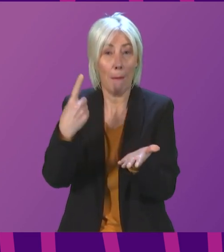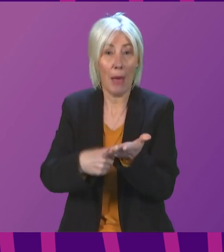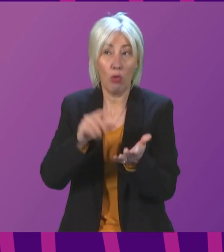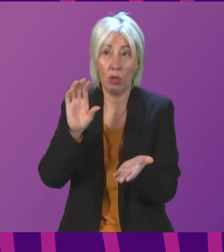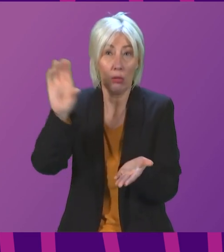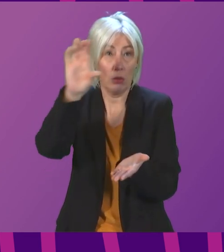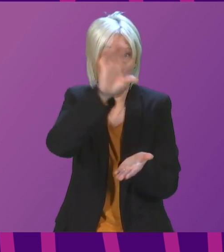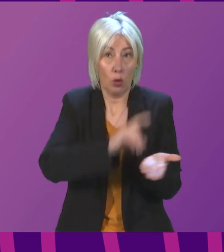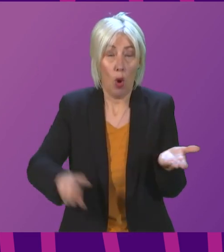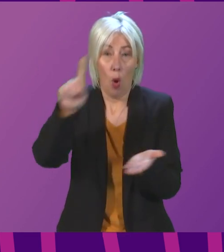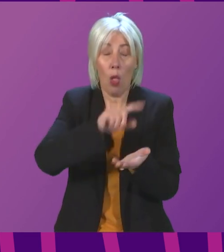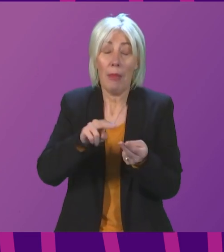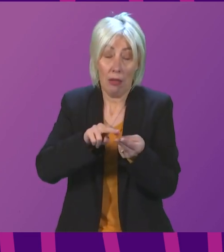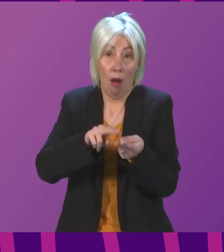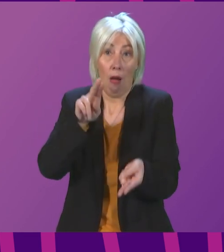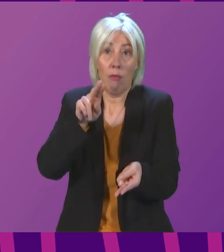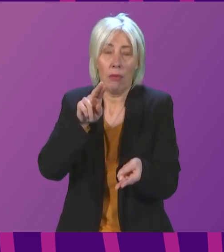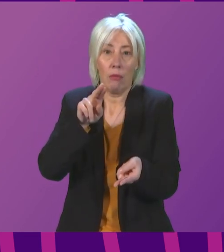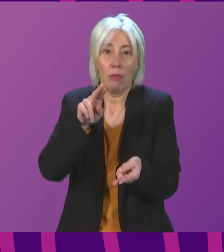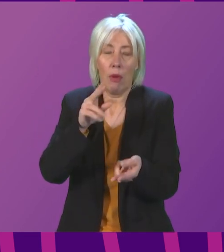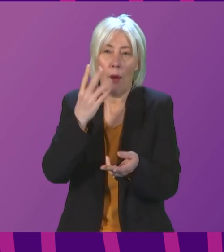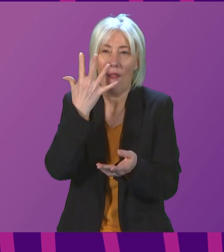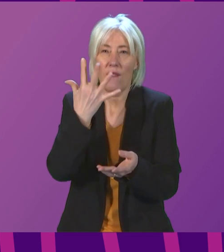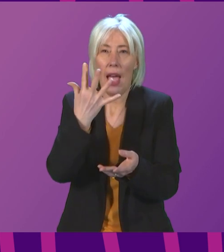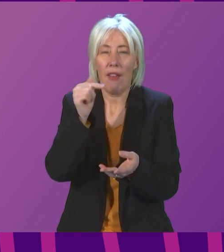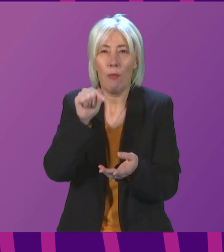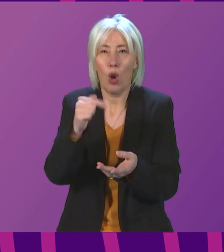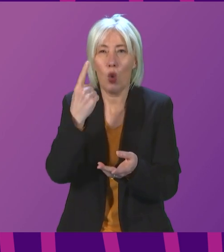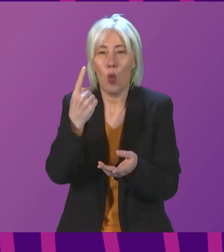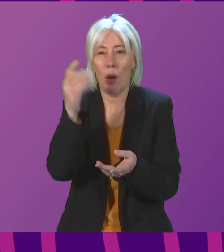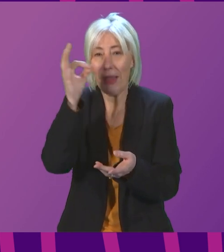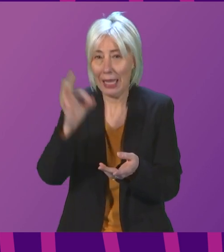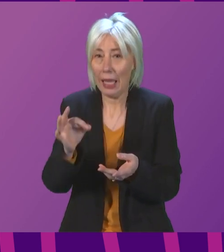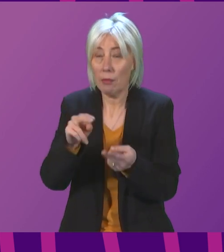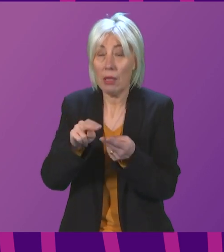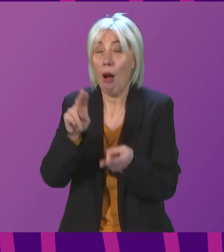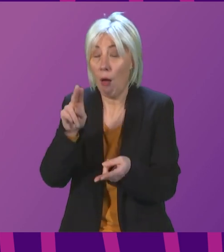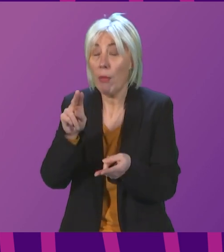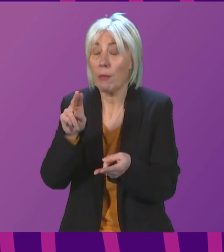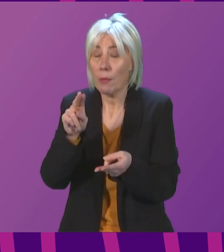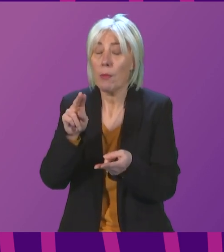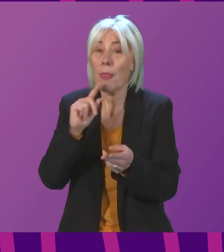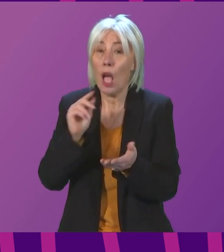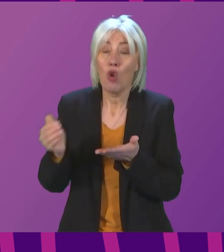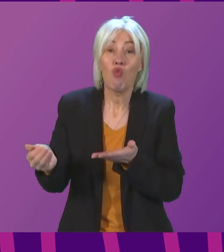increase in real terms of 5.1 per cent and, in revenue alone, it is a real-terms increase